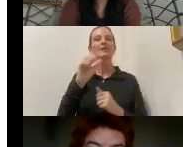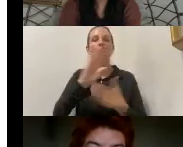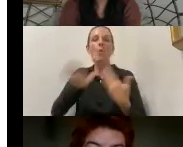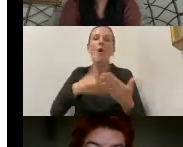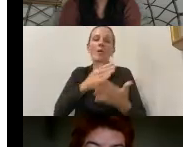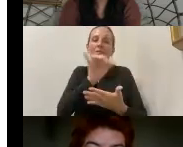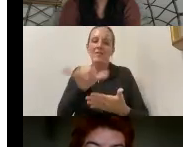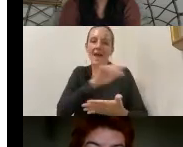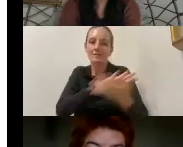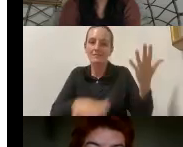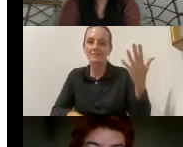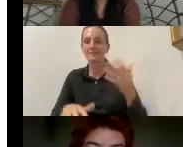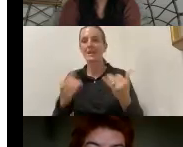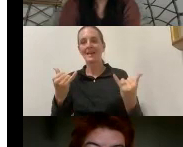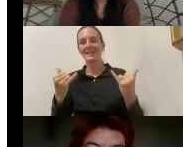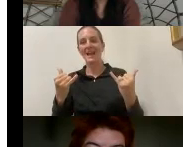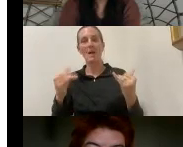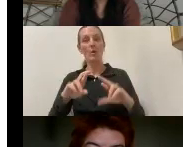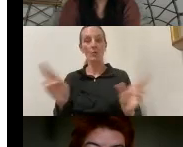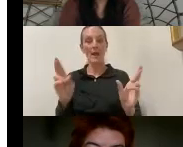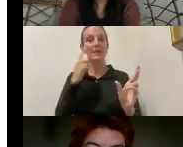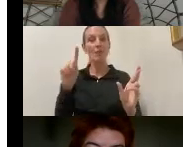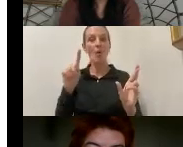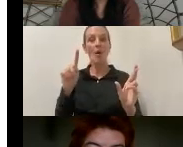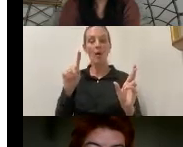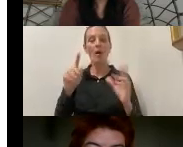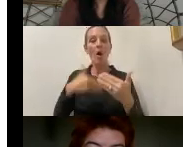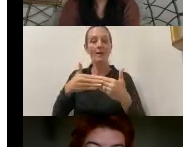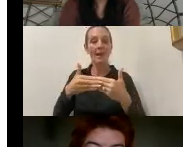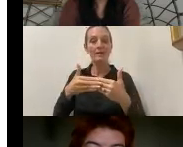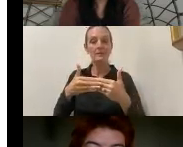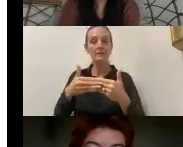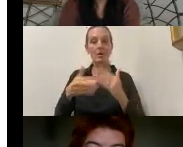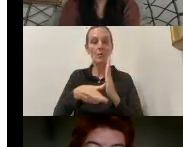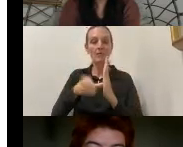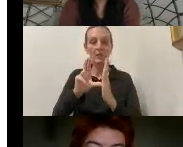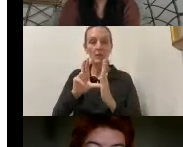And we are ready for a review and I'm excited to move along with that.